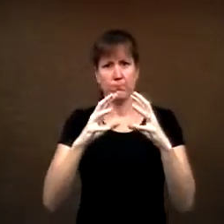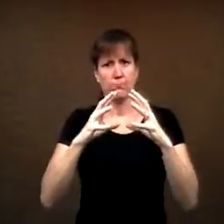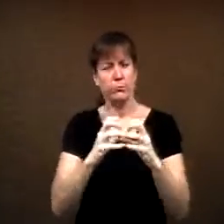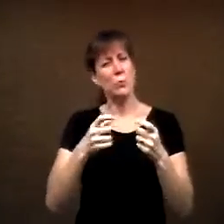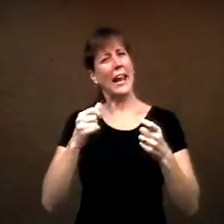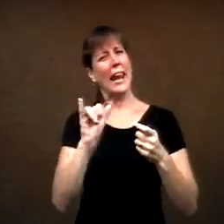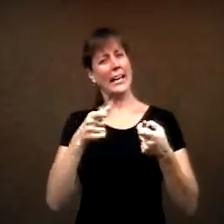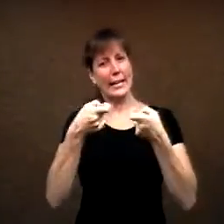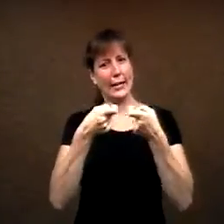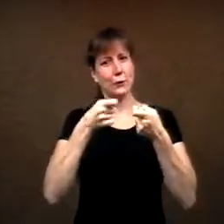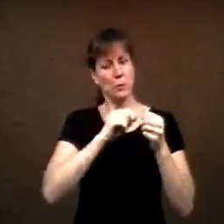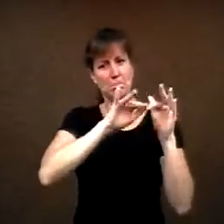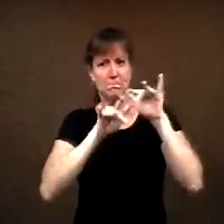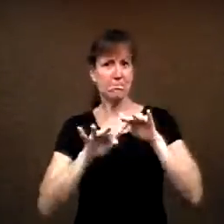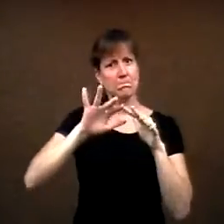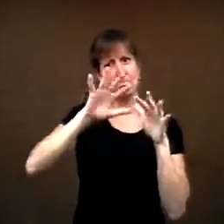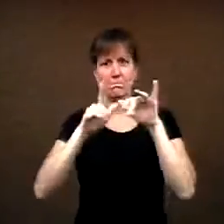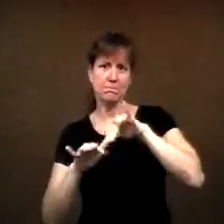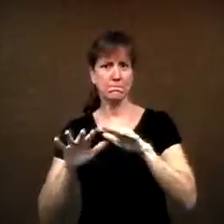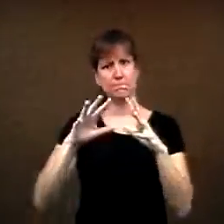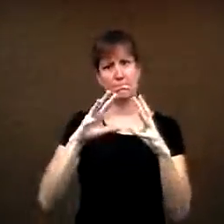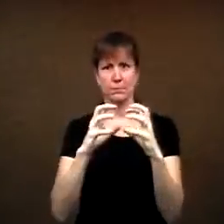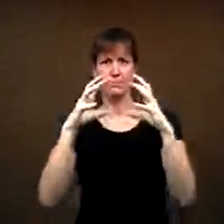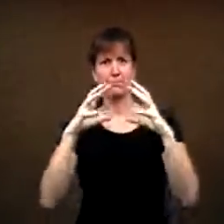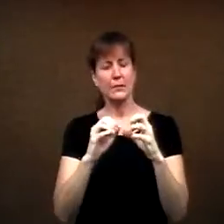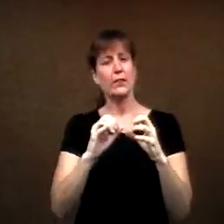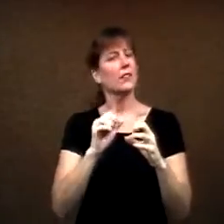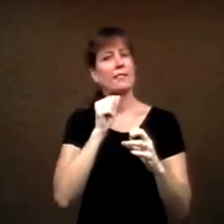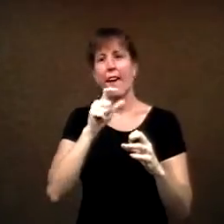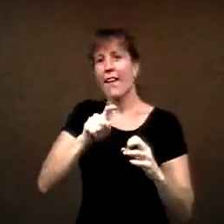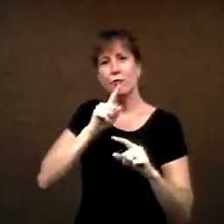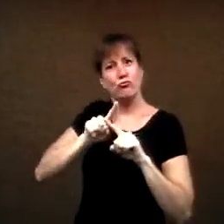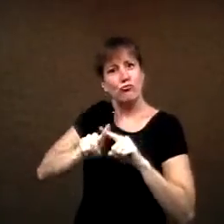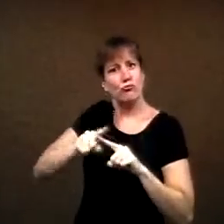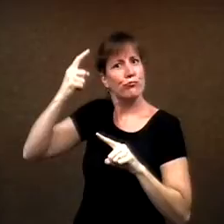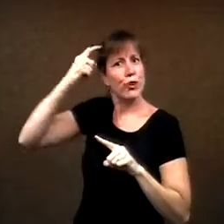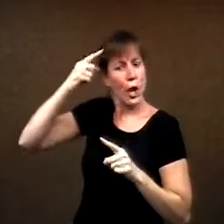without relying on the brain or the spinal cord. For example, if a heart is removed